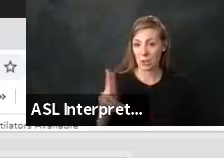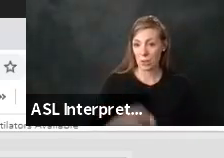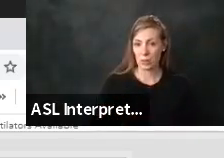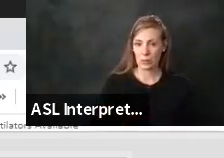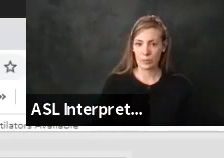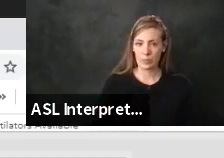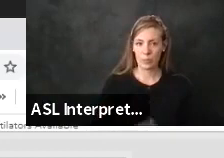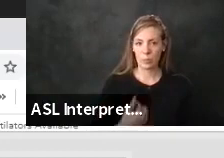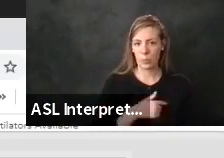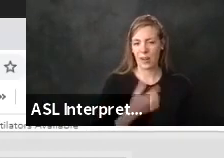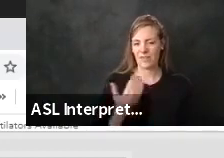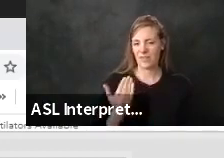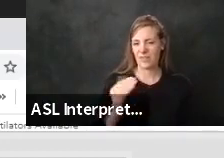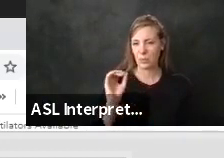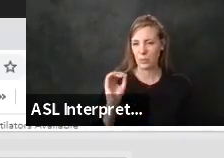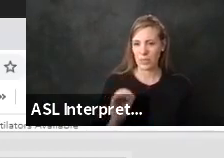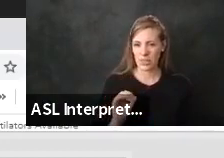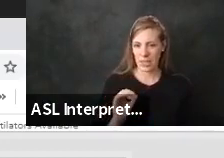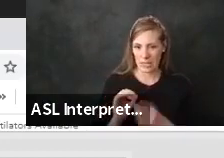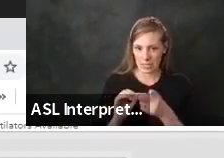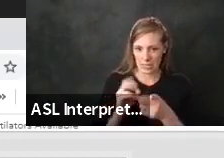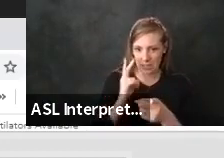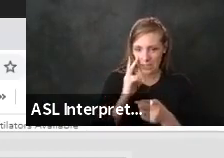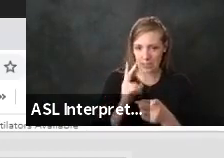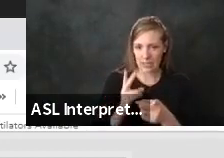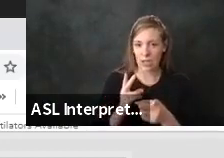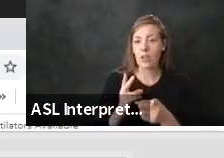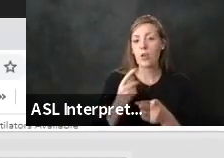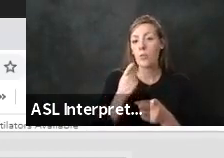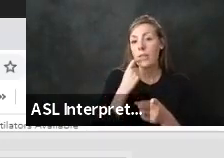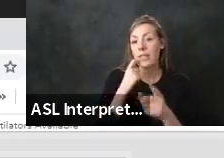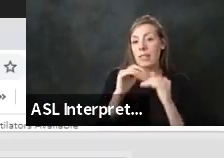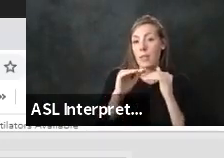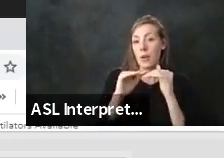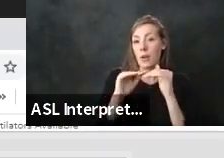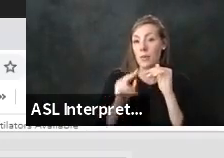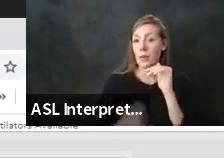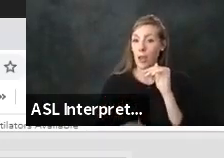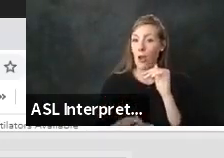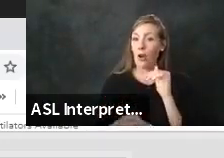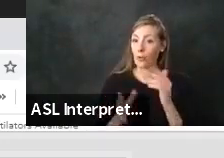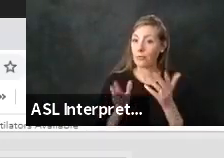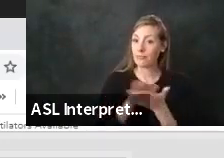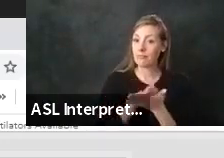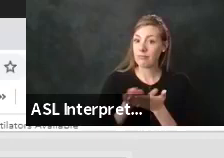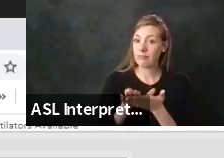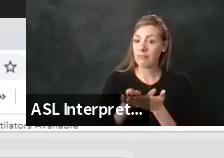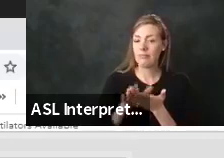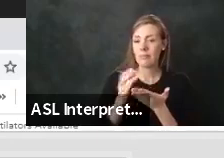You can see that recently we did dip below that but are coming back towards that 15%